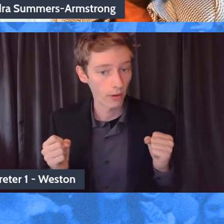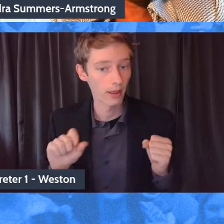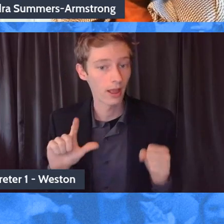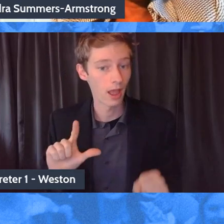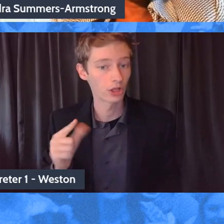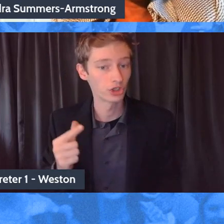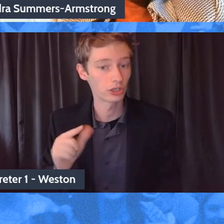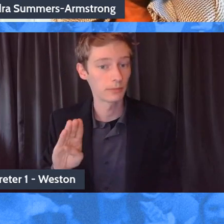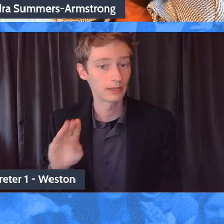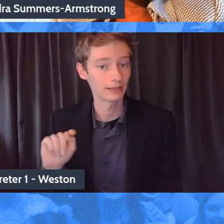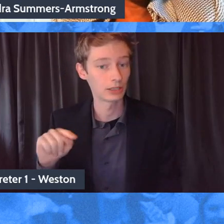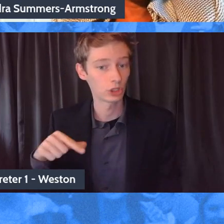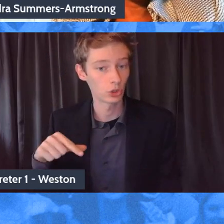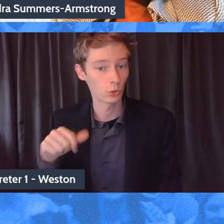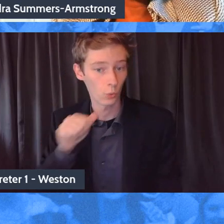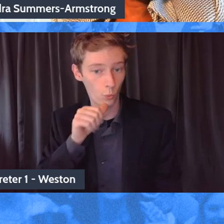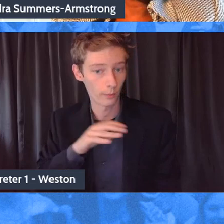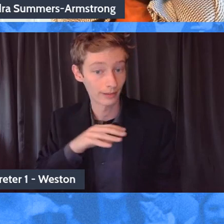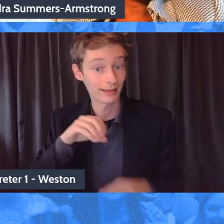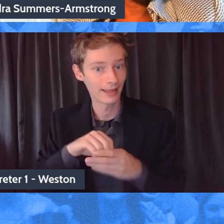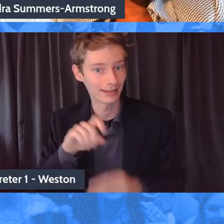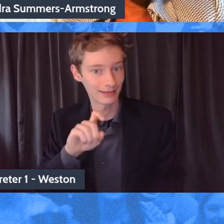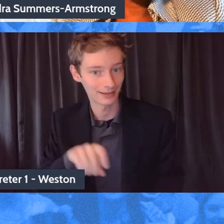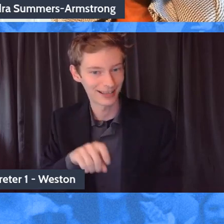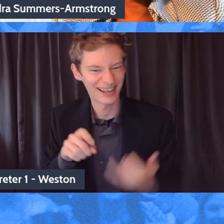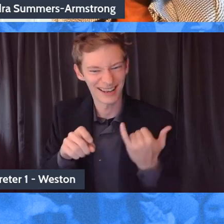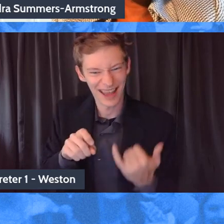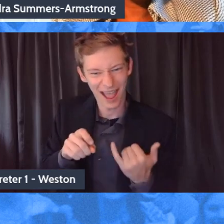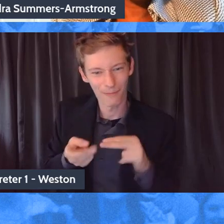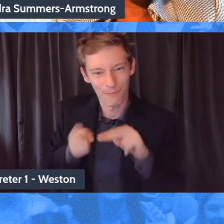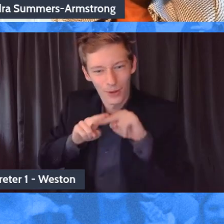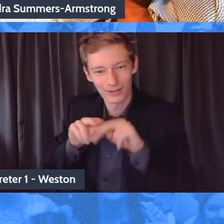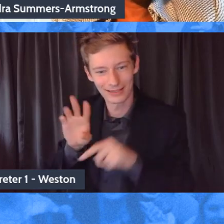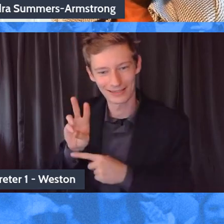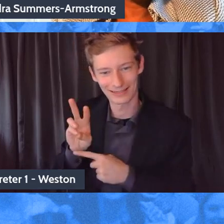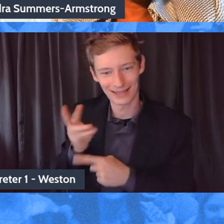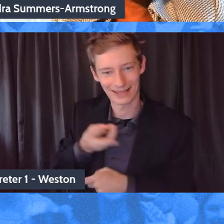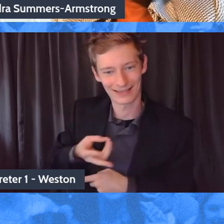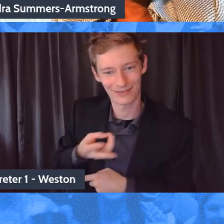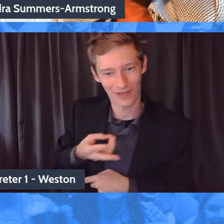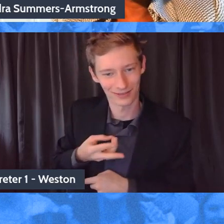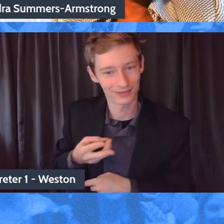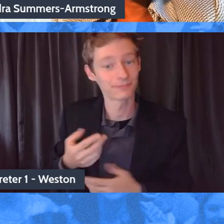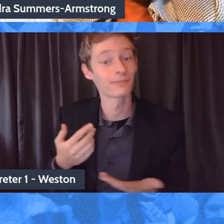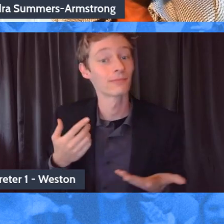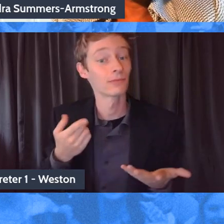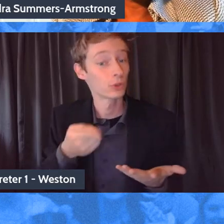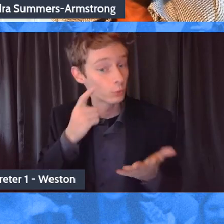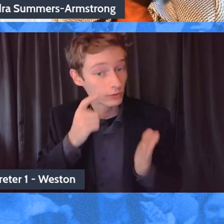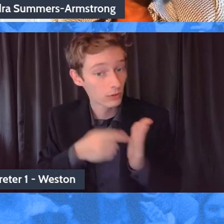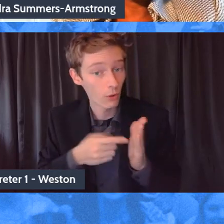Now there's a whole team of six of us. And what has happened is you have seen a shift in some understanding